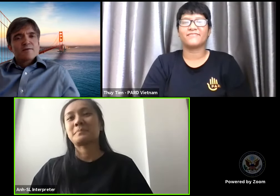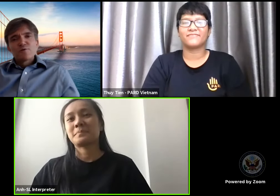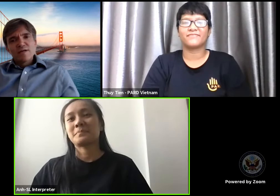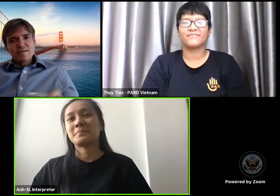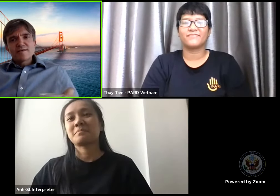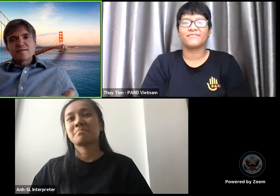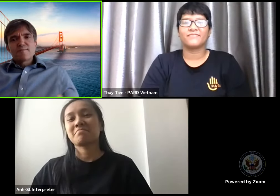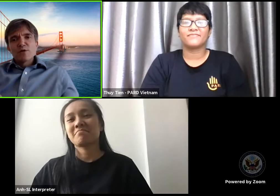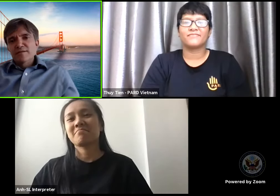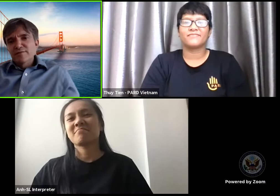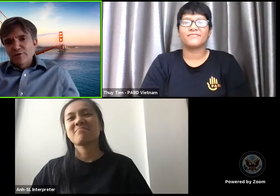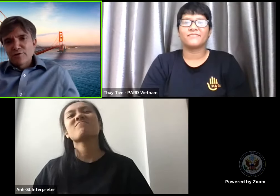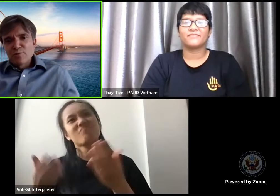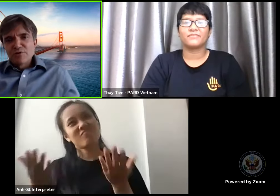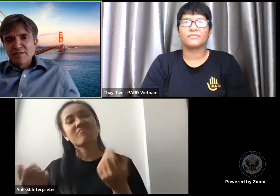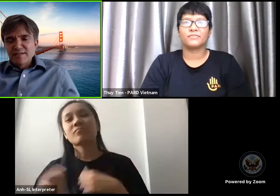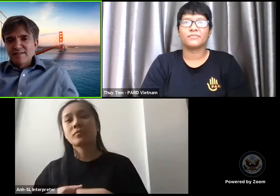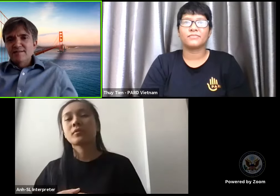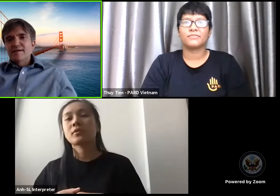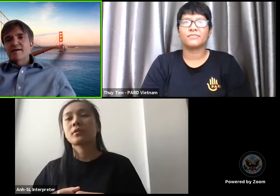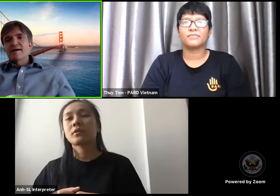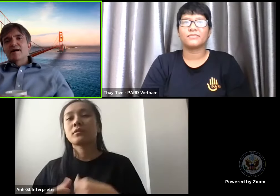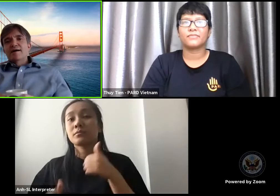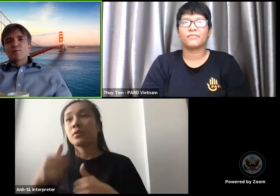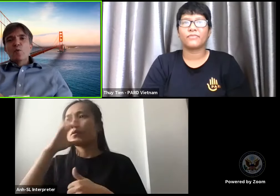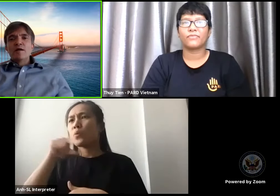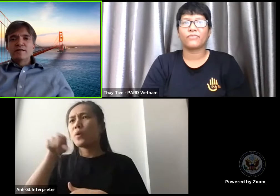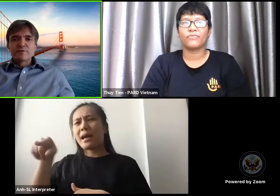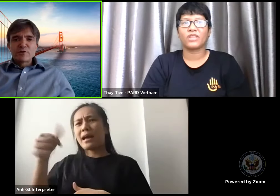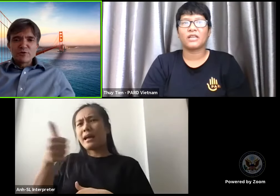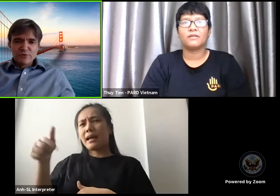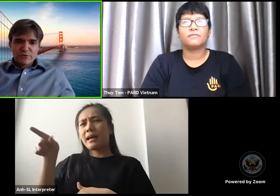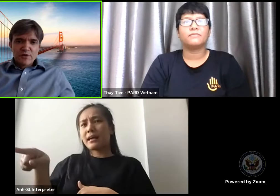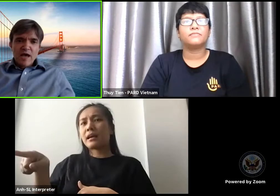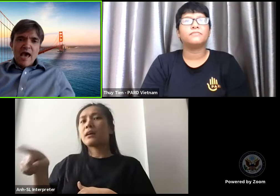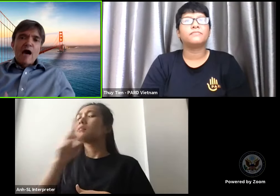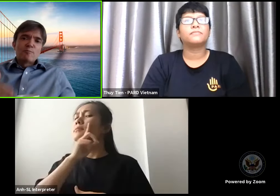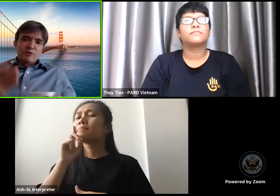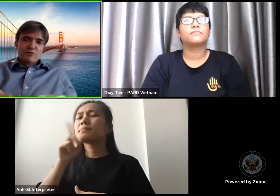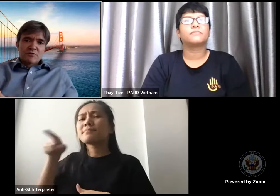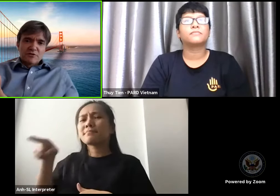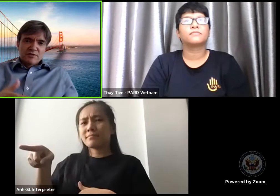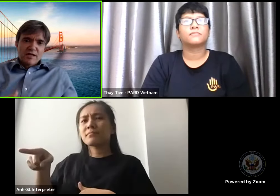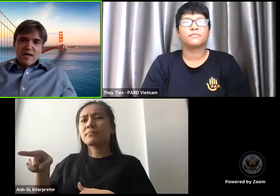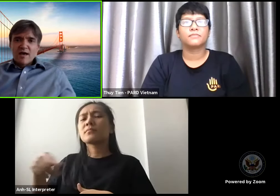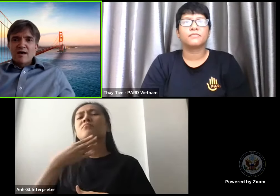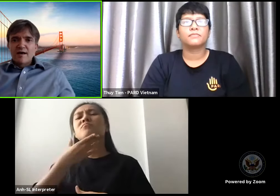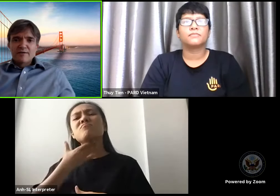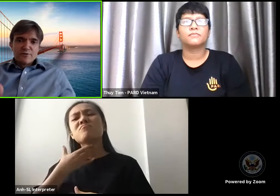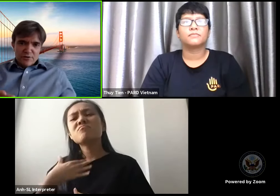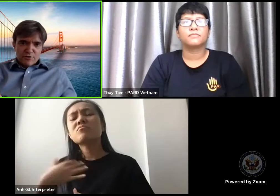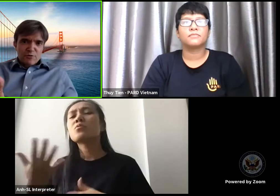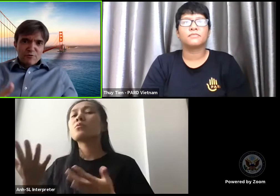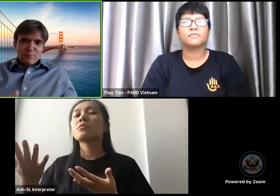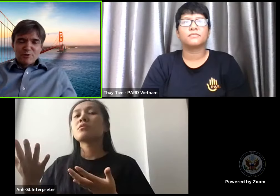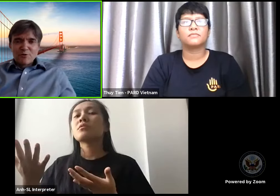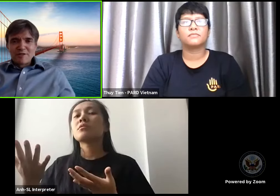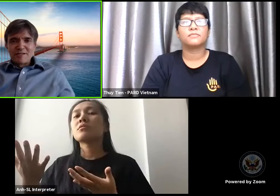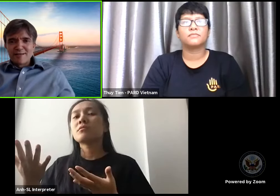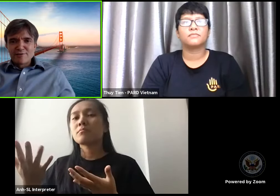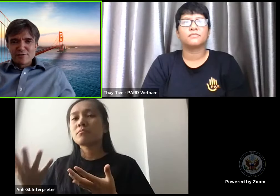So let's say someone in your community wanted to help your group, your organization,